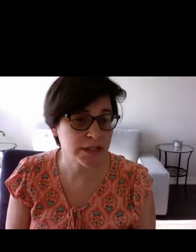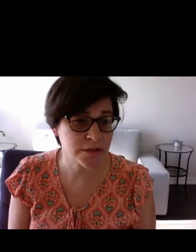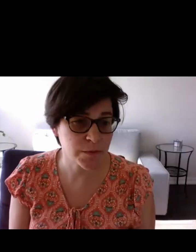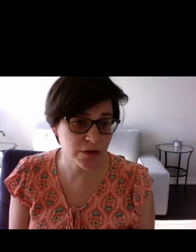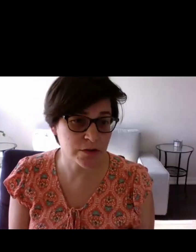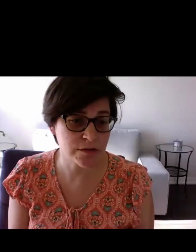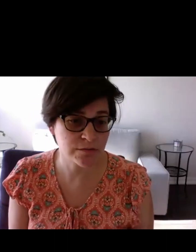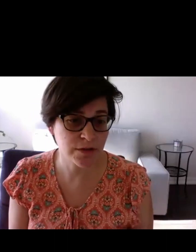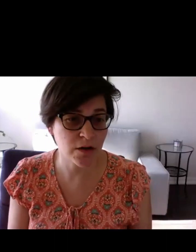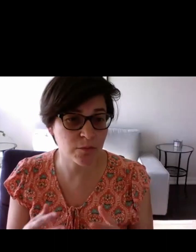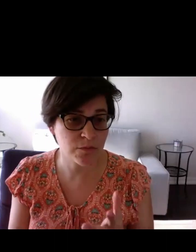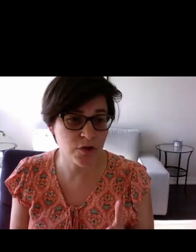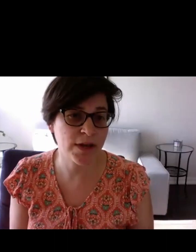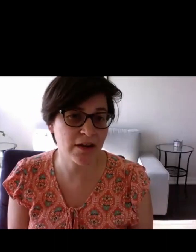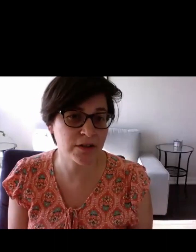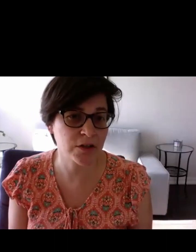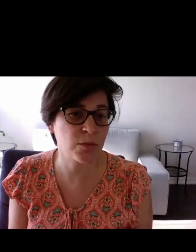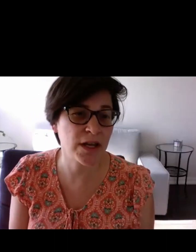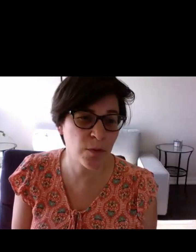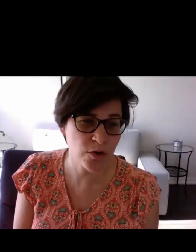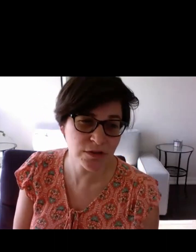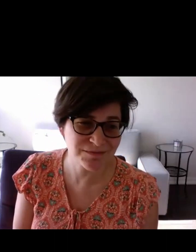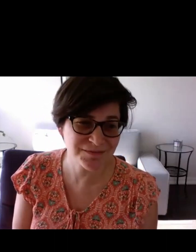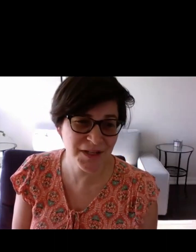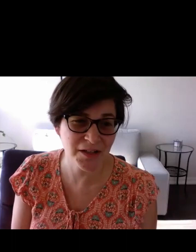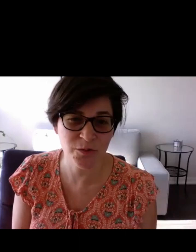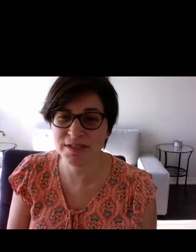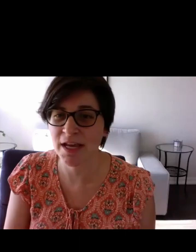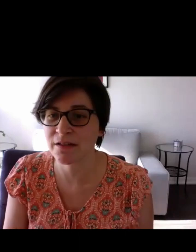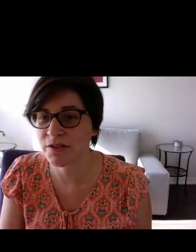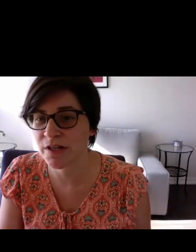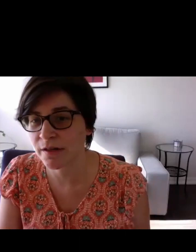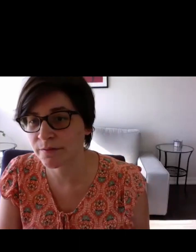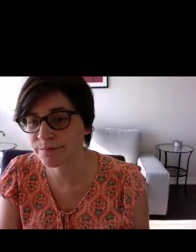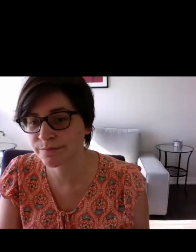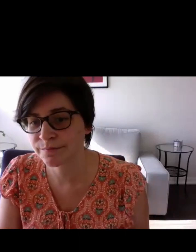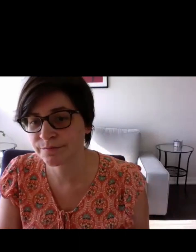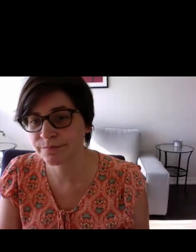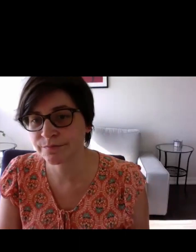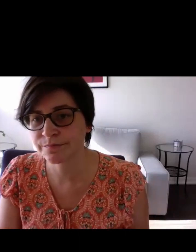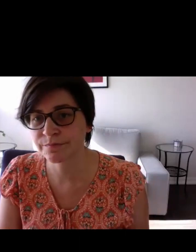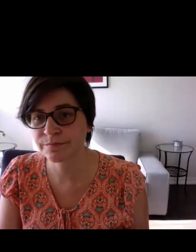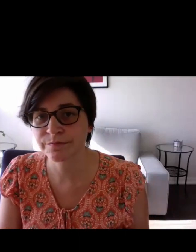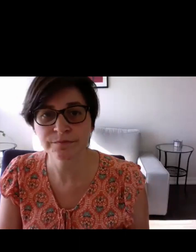read to speakers should we have a Q&A portion towards the end of our talk.